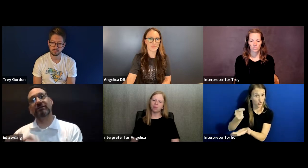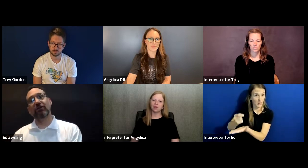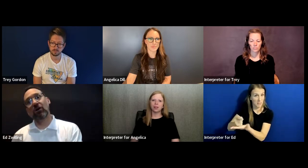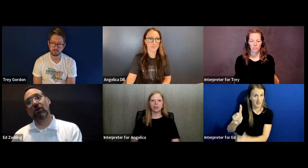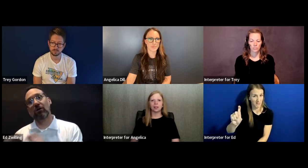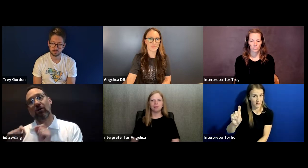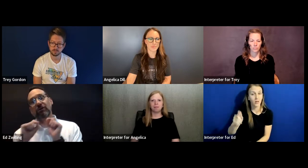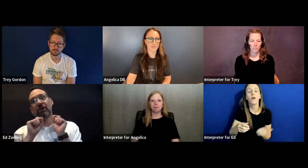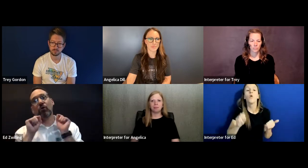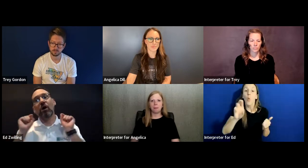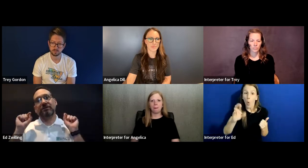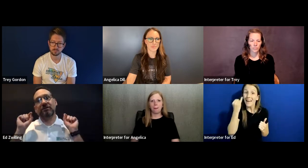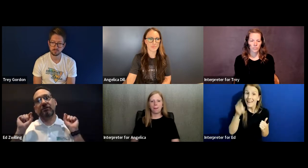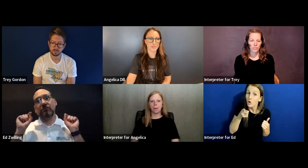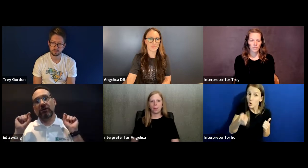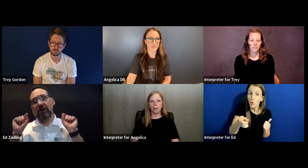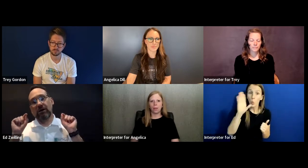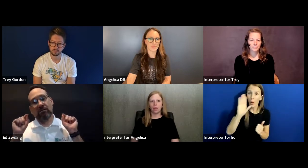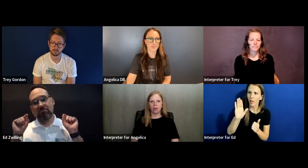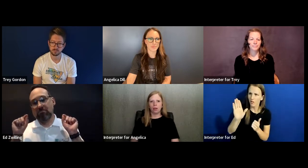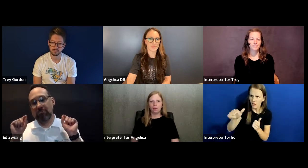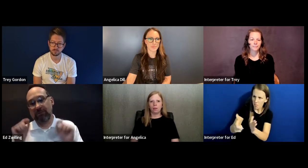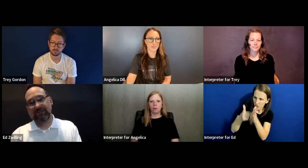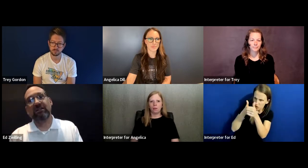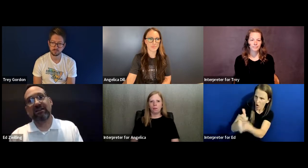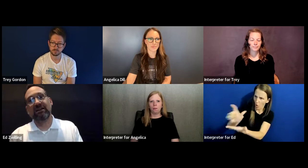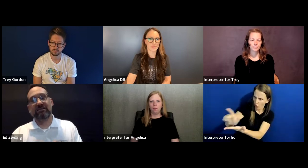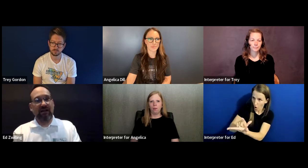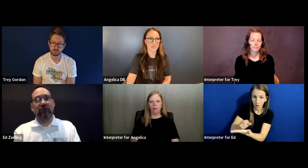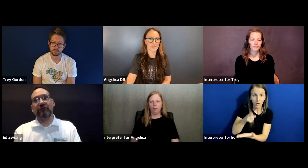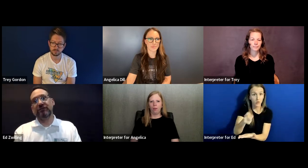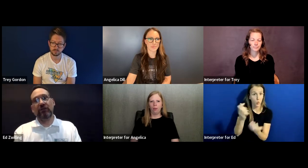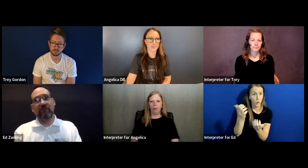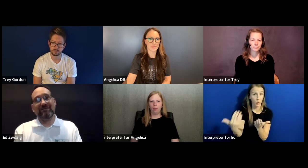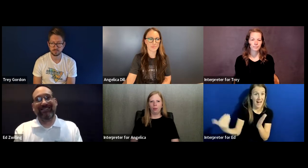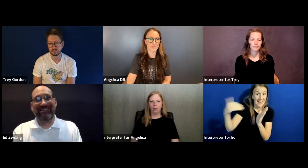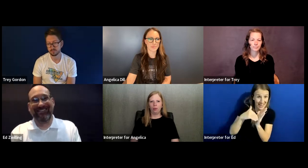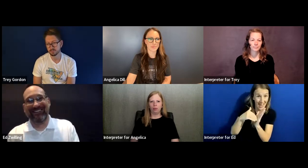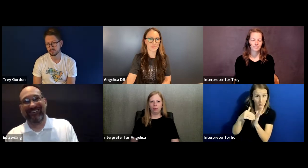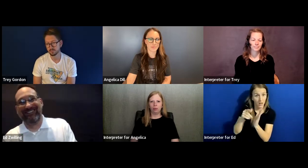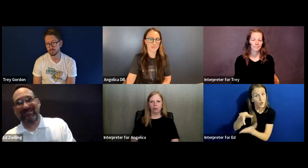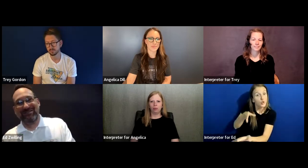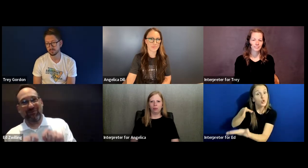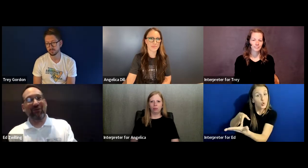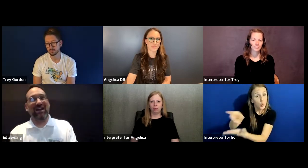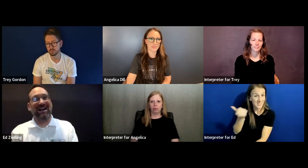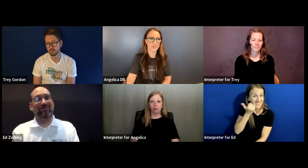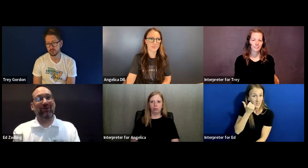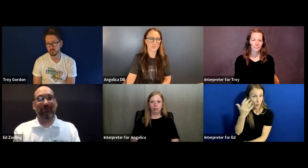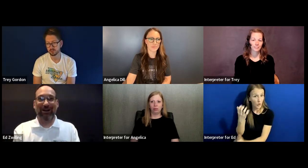the law are you going to want to see that dentist after you suit it you want that guy poking around